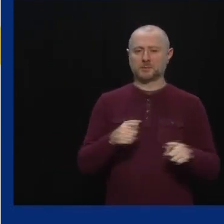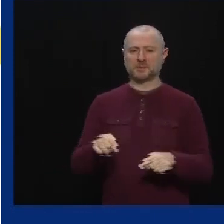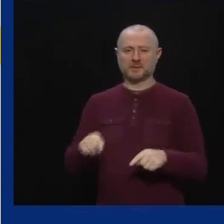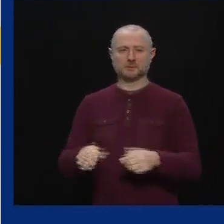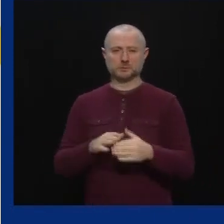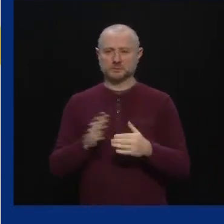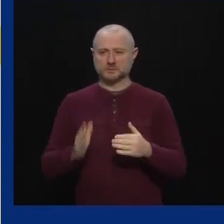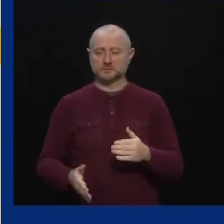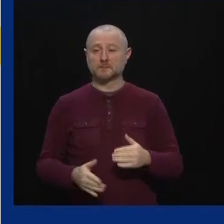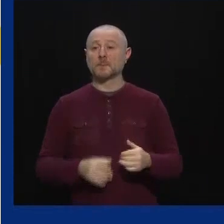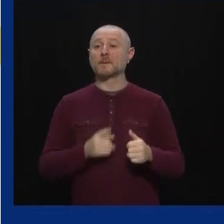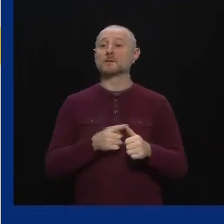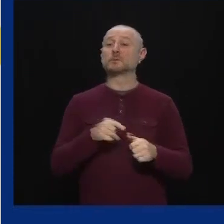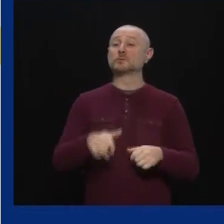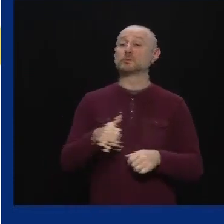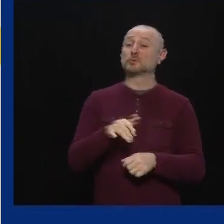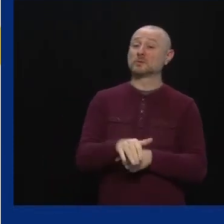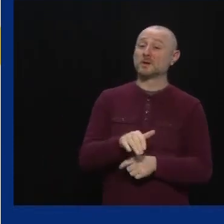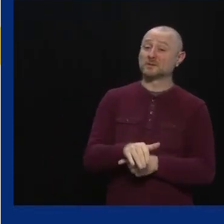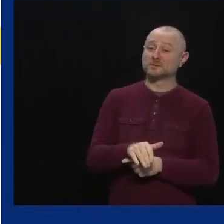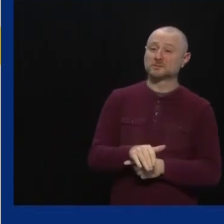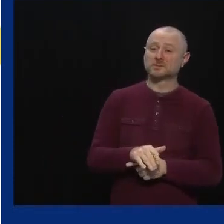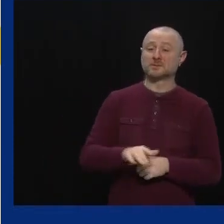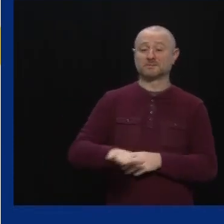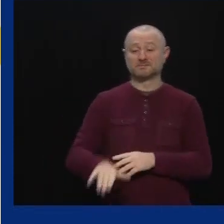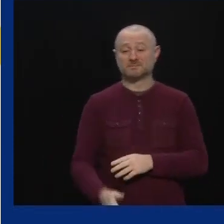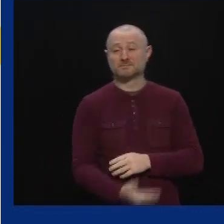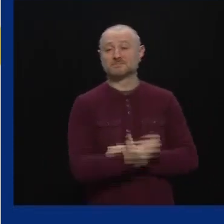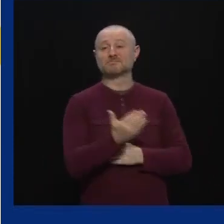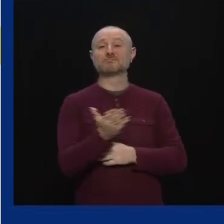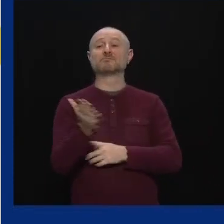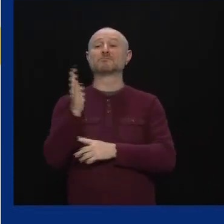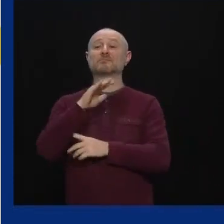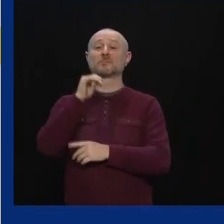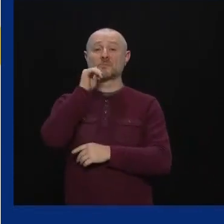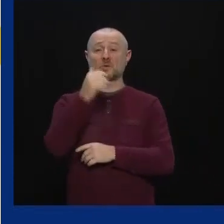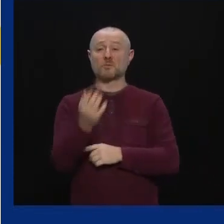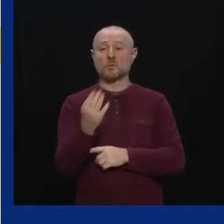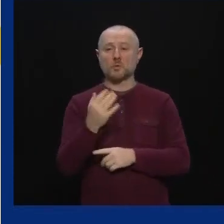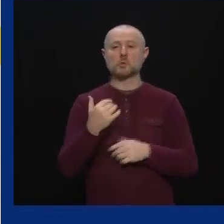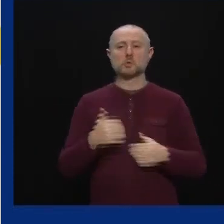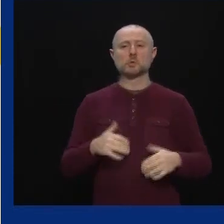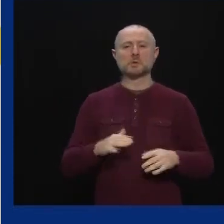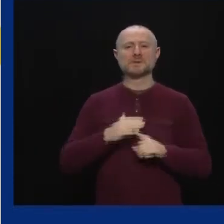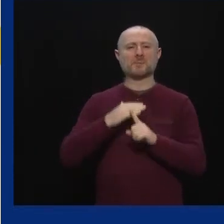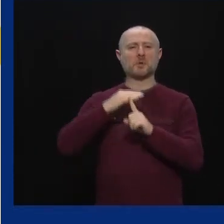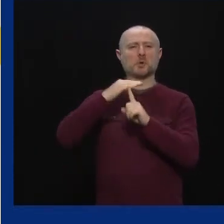BEFORE WE TALK ABOUT COVID. WE'VE GOT TWO REAL WEATHER EVENTS GOING ON IN THE STATE THIS WEEKEND.